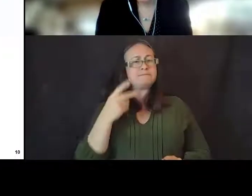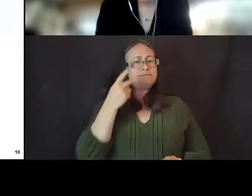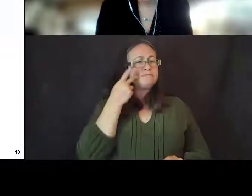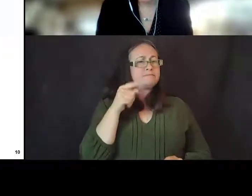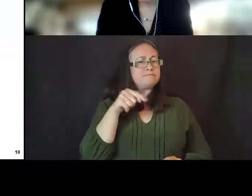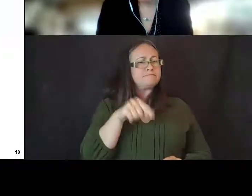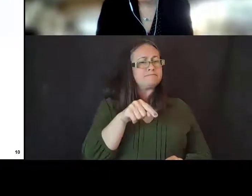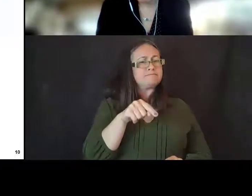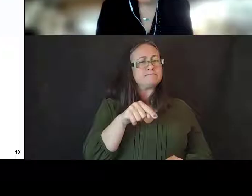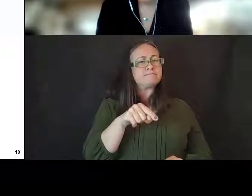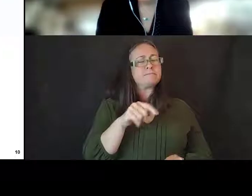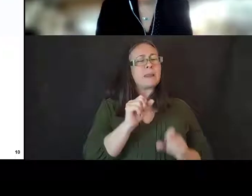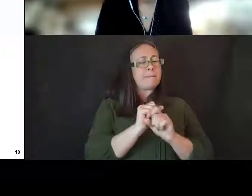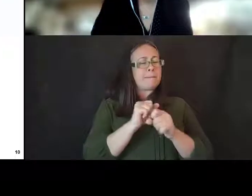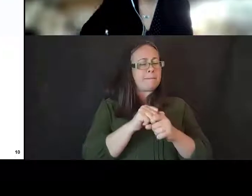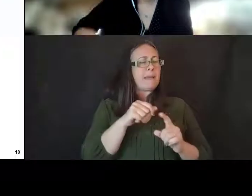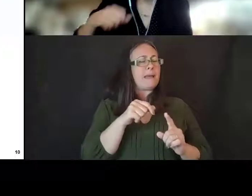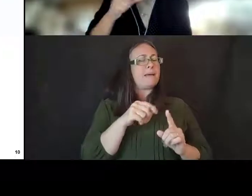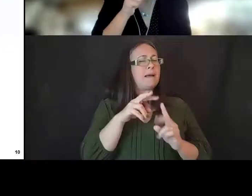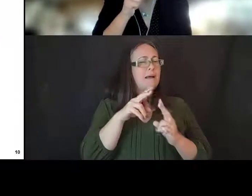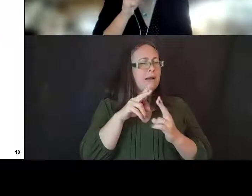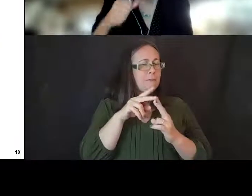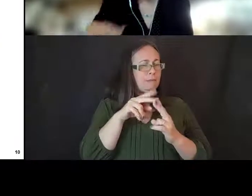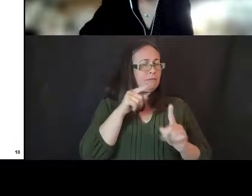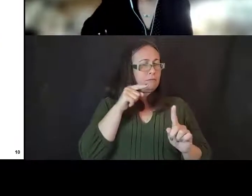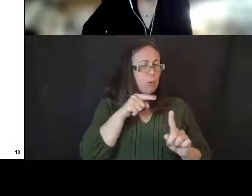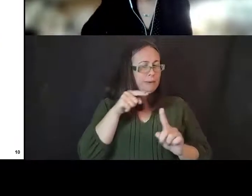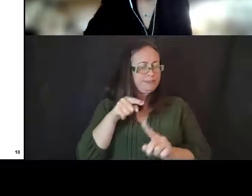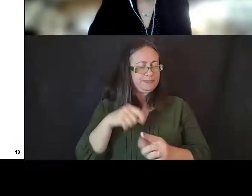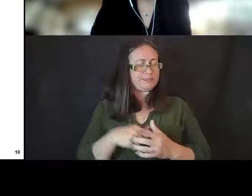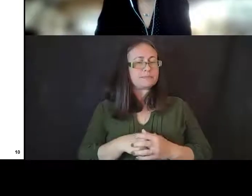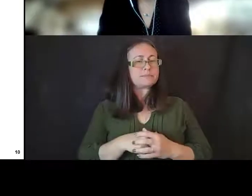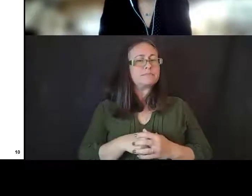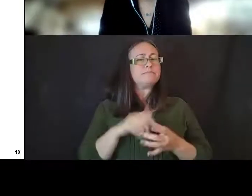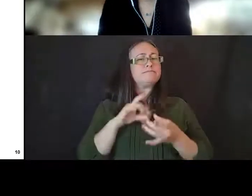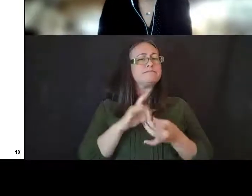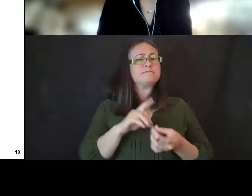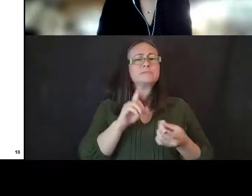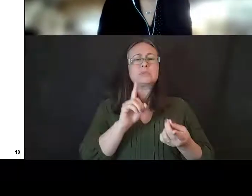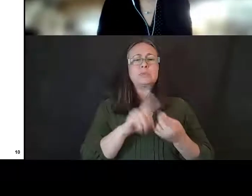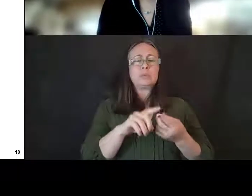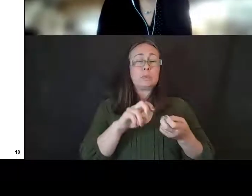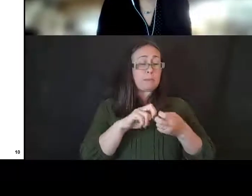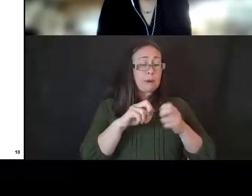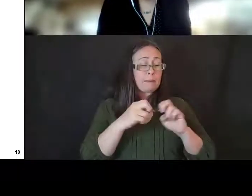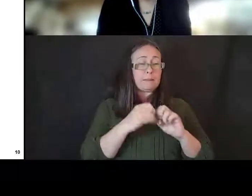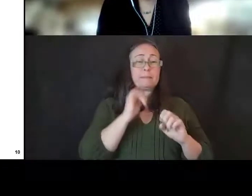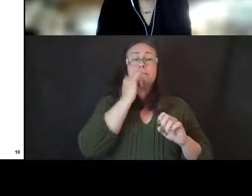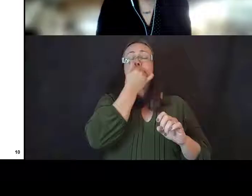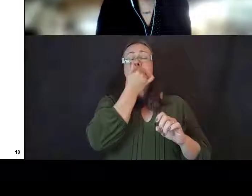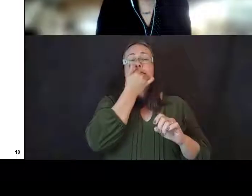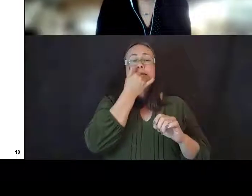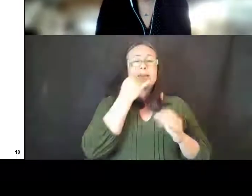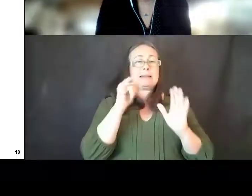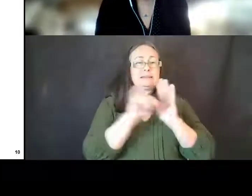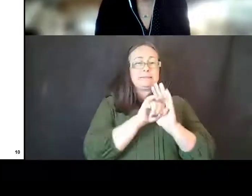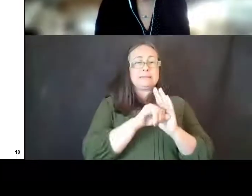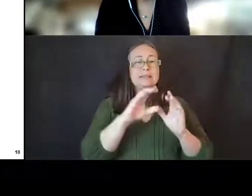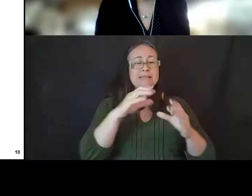So it made a couple of points all dealing with the problems with misidentified cell lines, so some of the points are here.